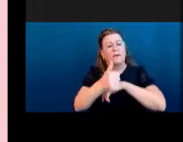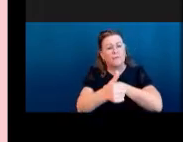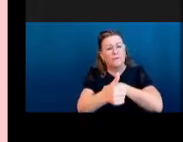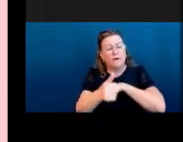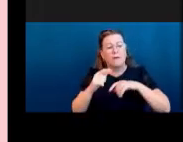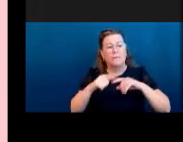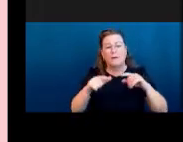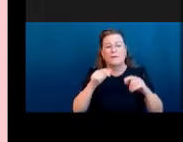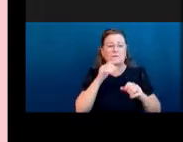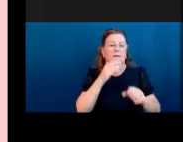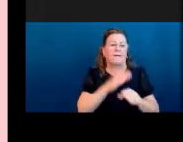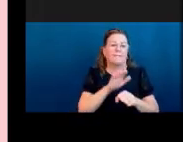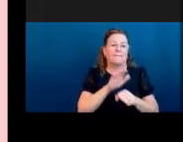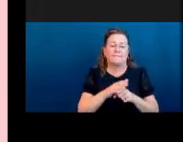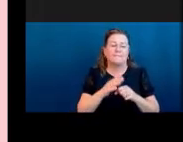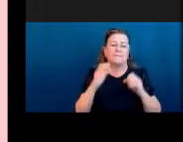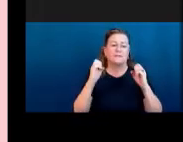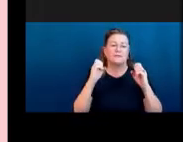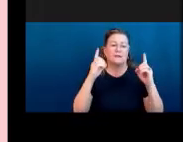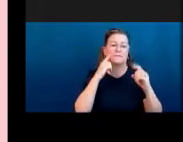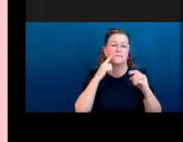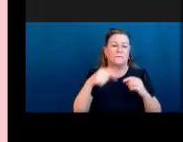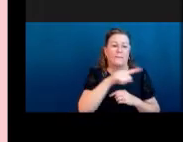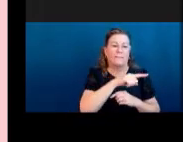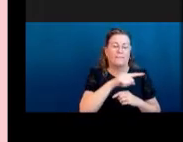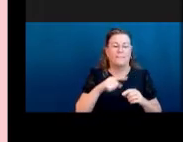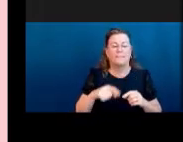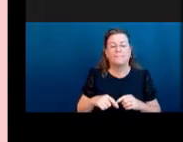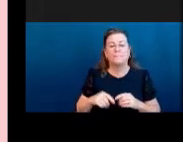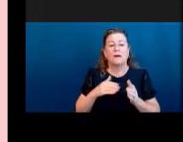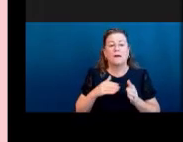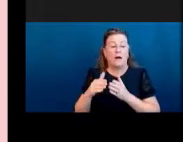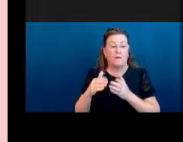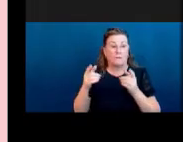education for a lot of them, but the it oftentimes gets blamed on